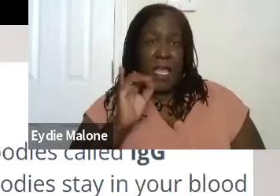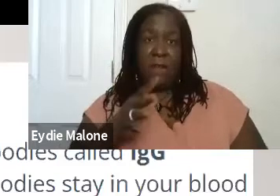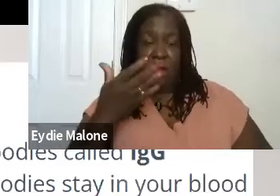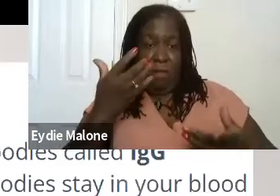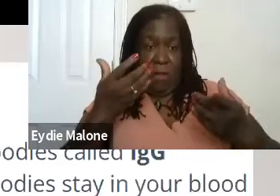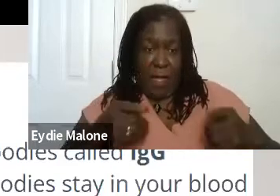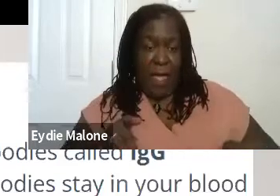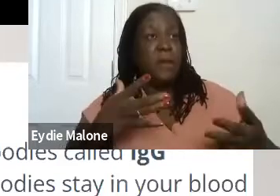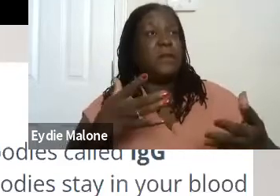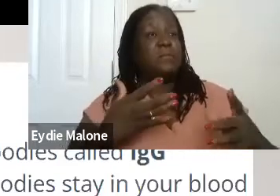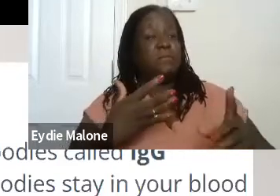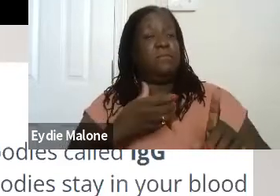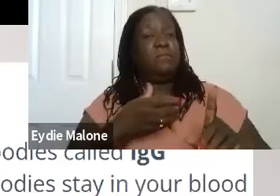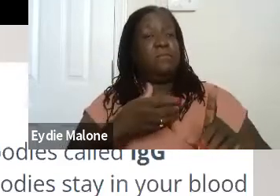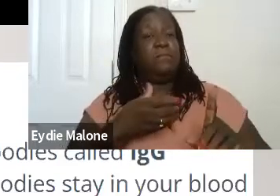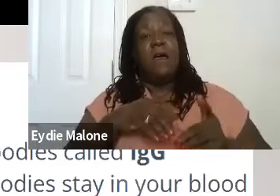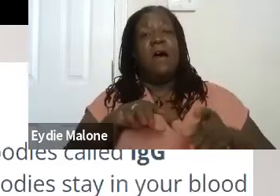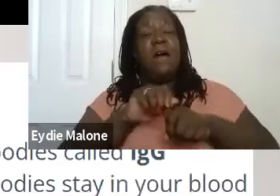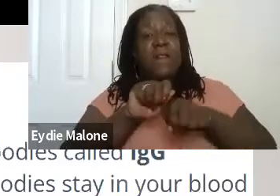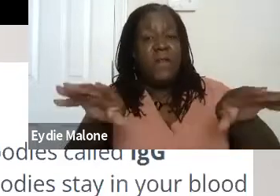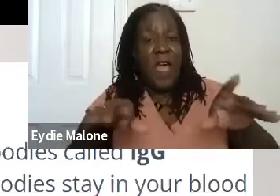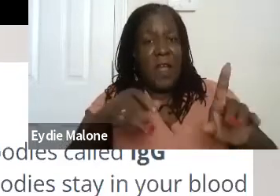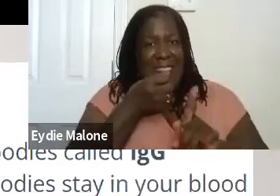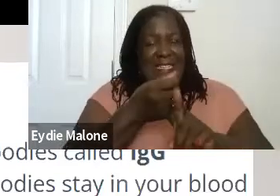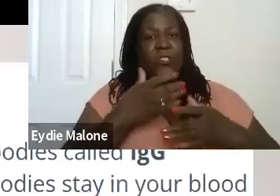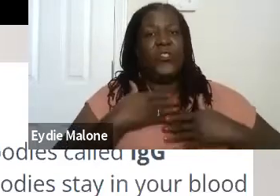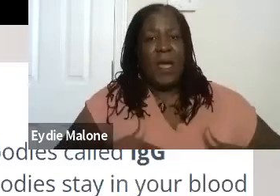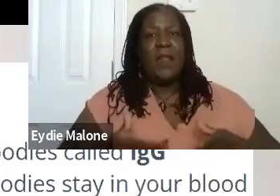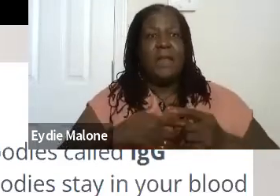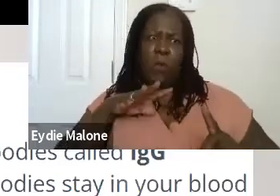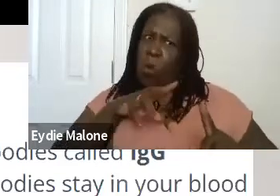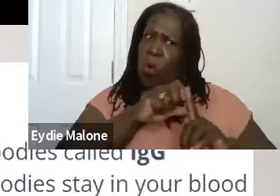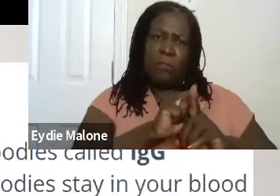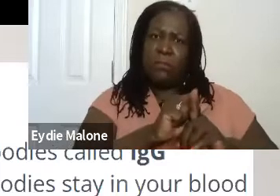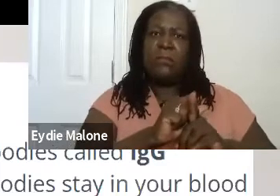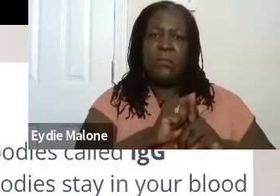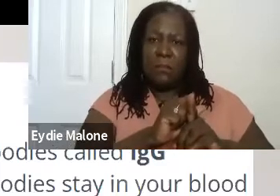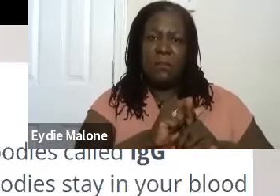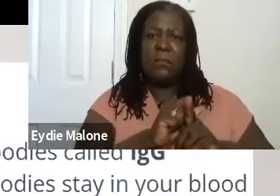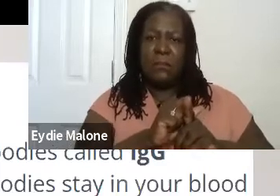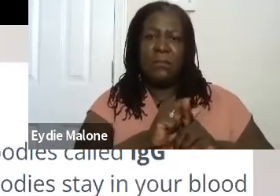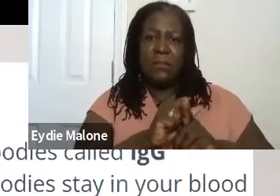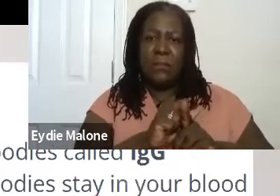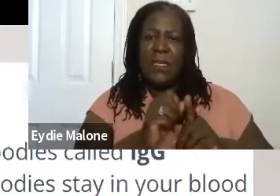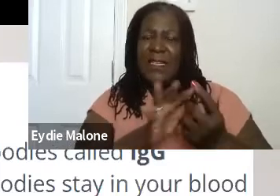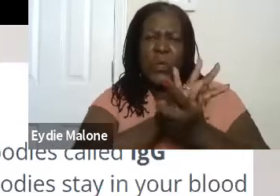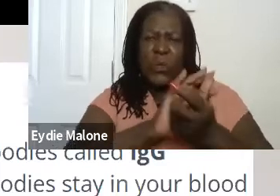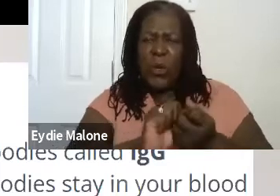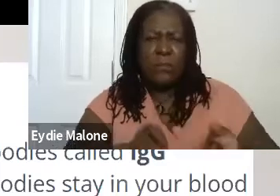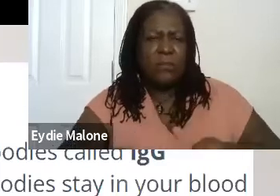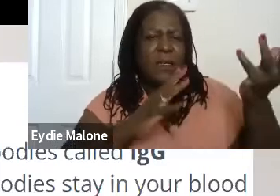virus. The antibodies attack the virus and destroy it so, in fact, it can't make you